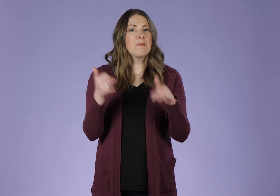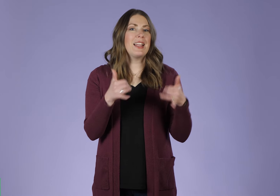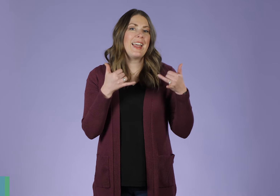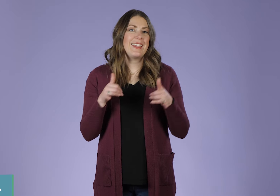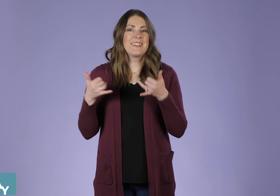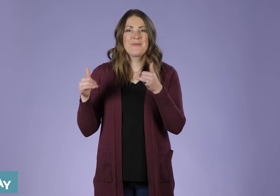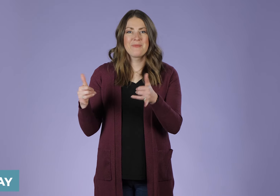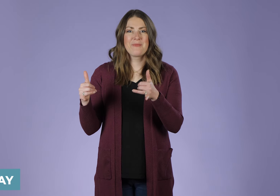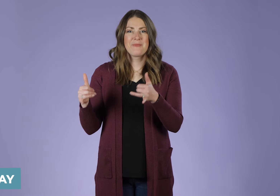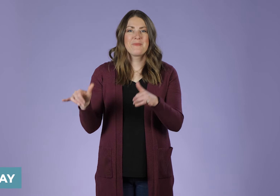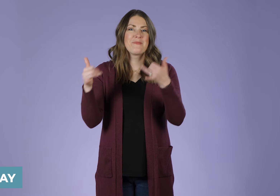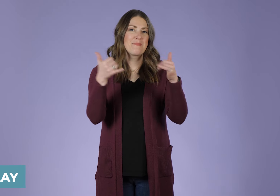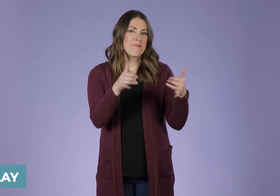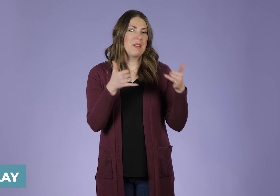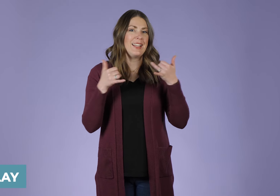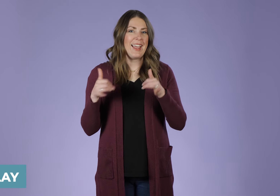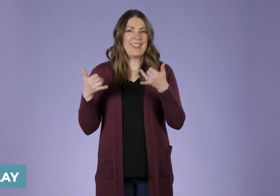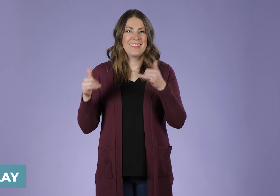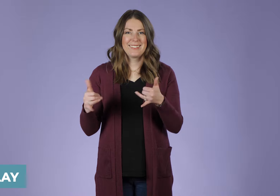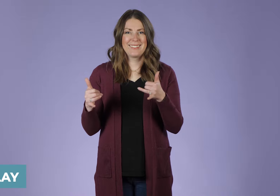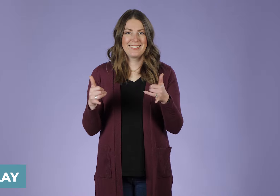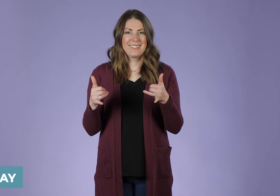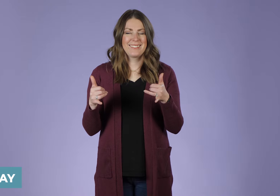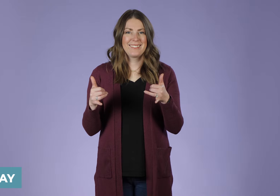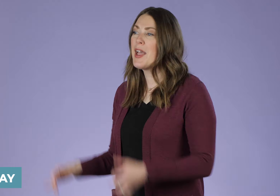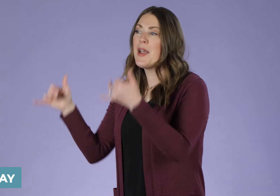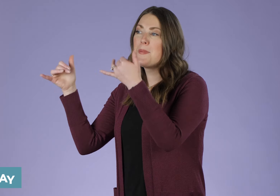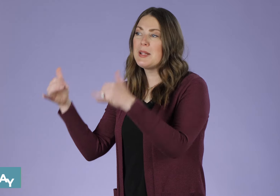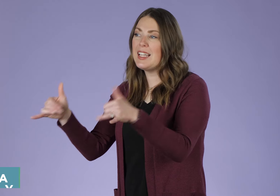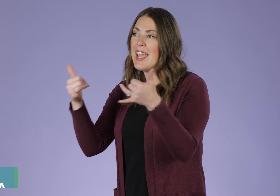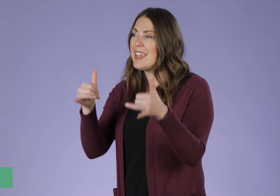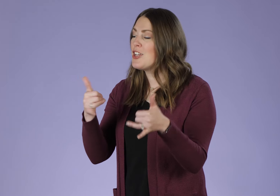Play.